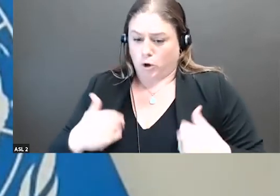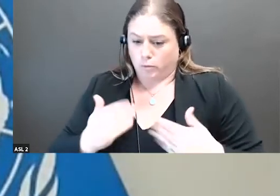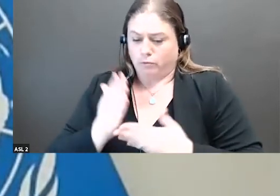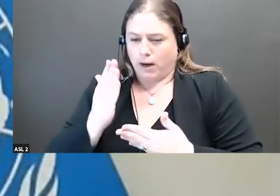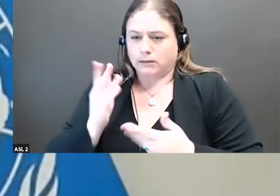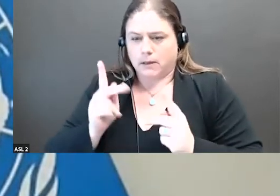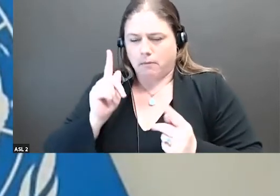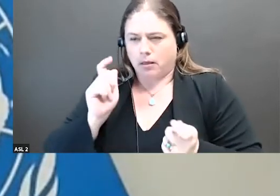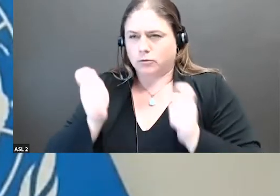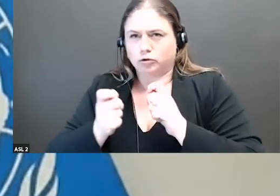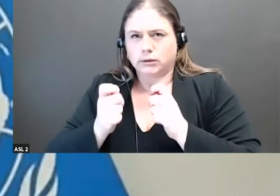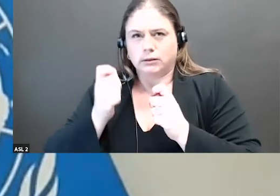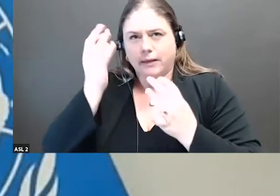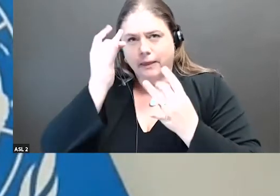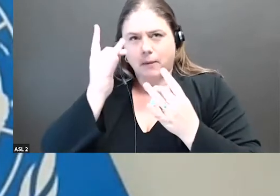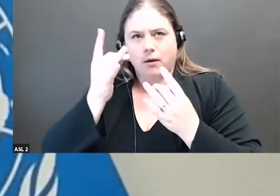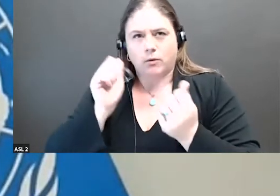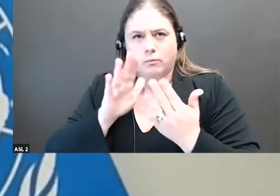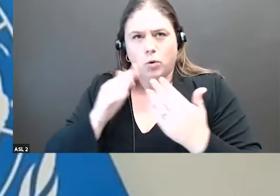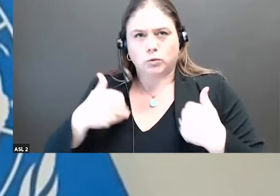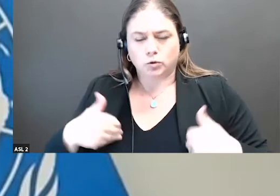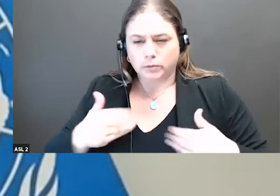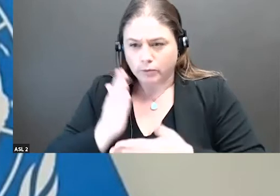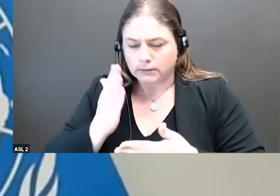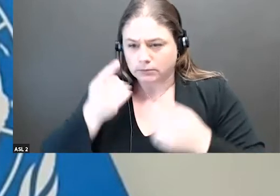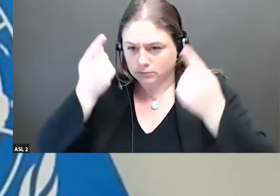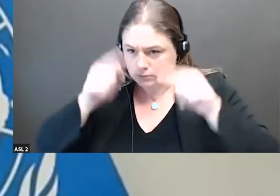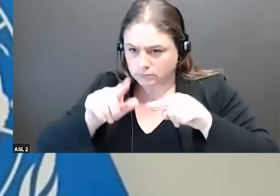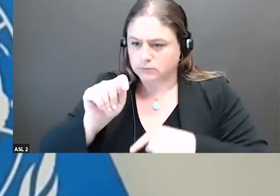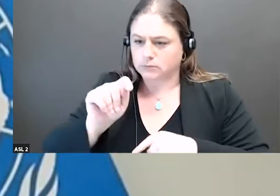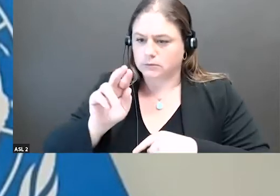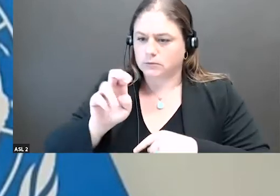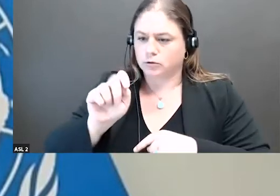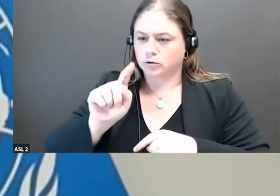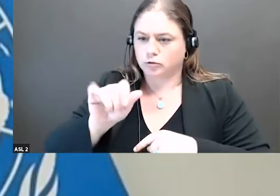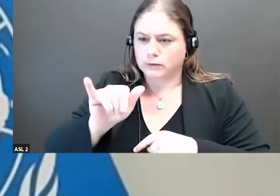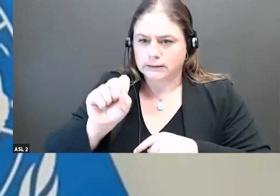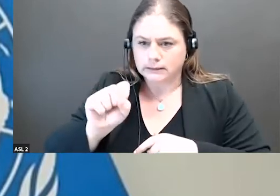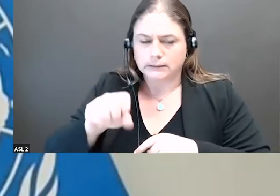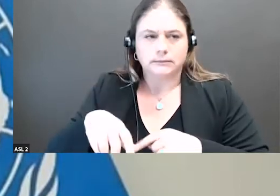of important treaties, mechanisms to advance the rights of all people. Since 2006,